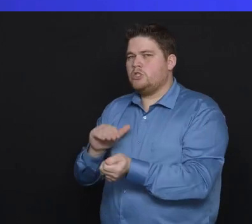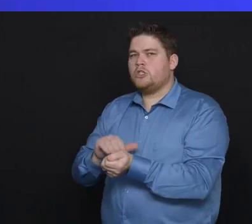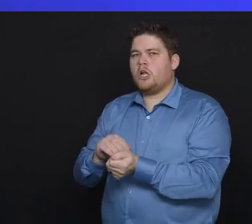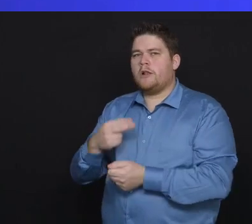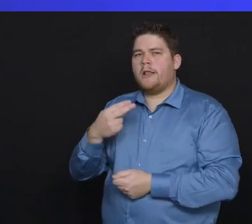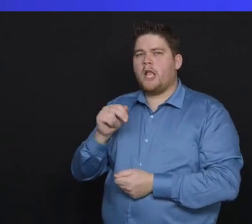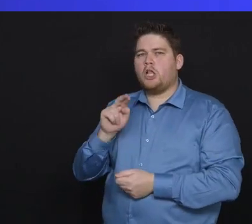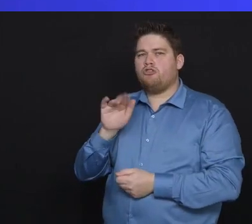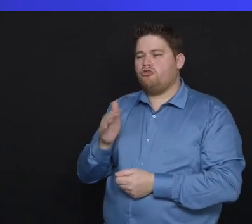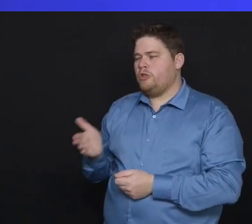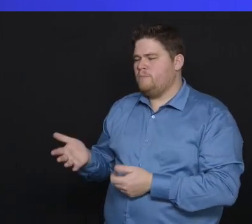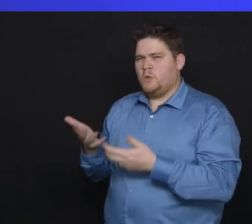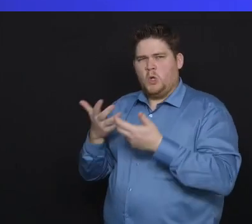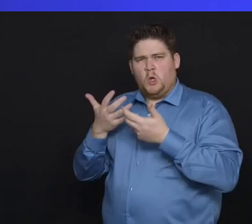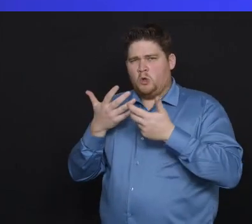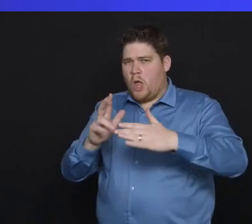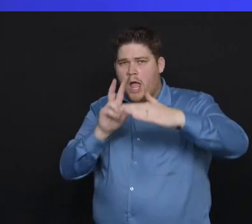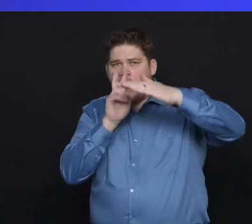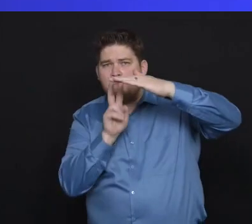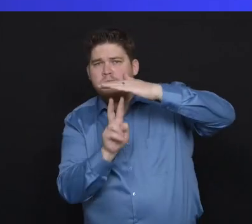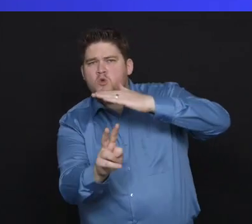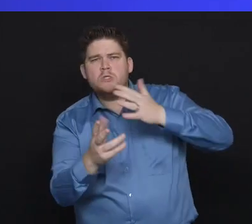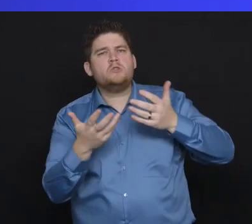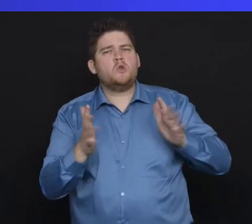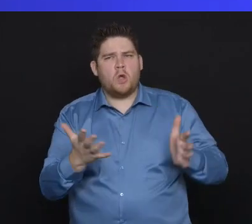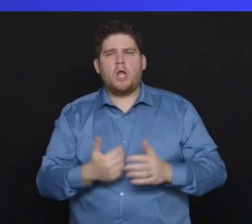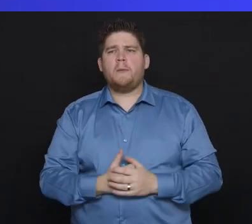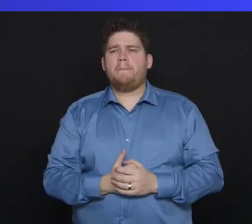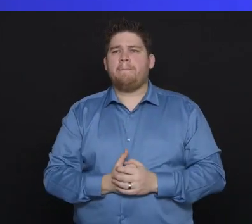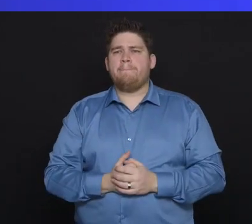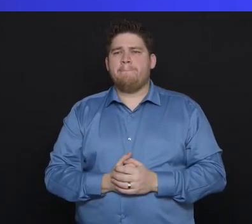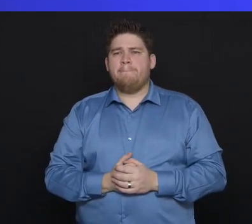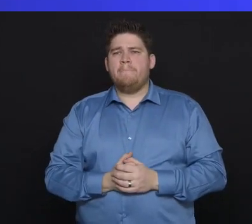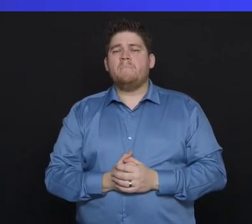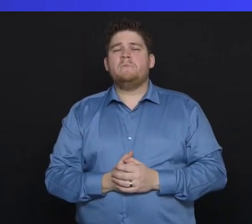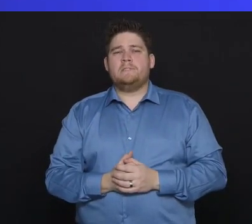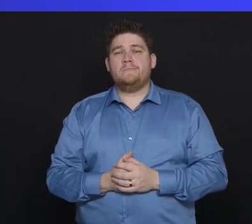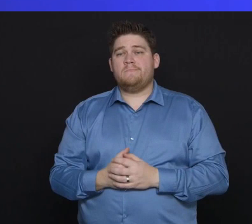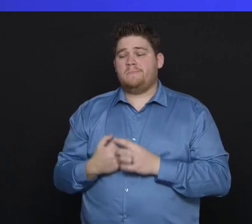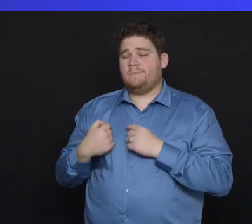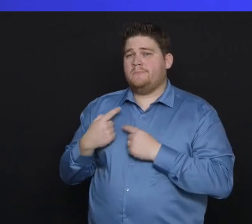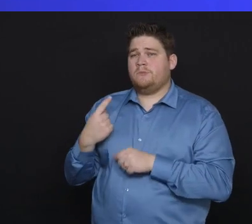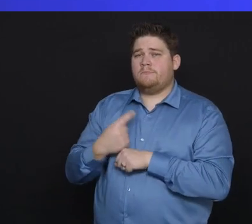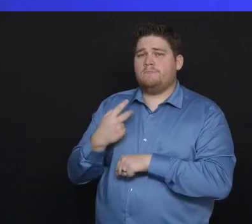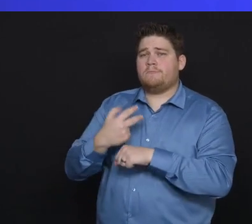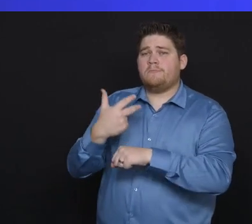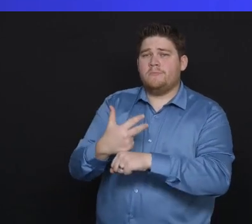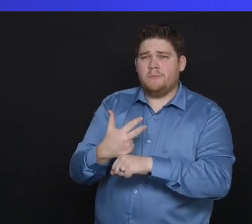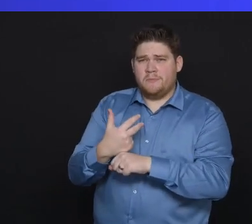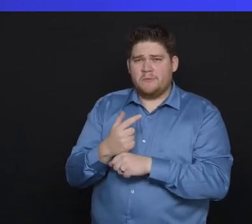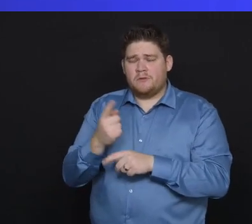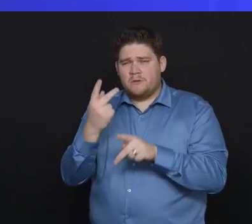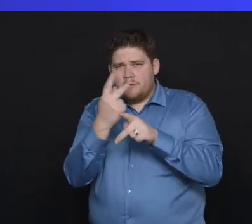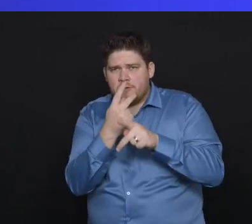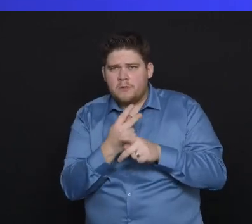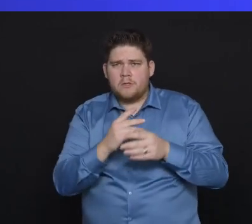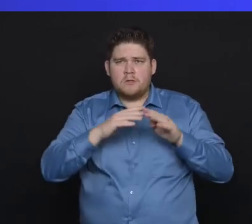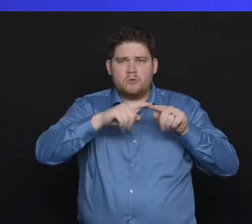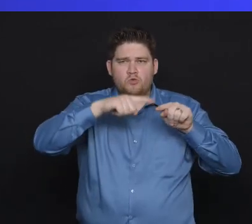do that, but in terms of what we're seeing in numbers, where we stand in the charts versus other jurisdictions and what you know what's going on